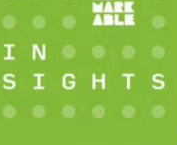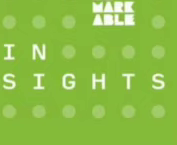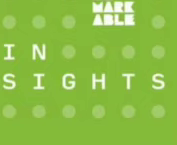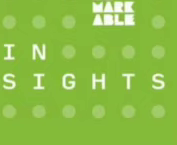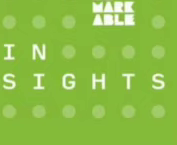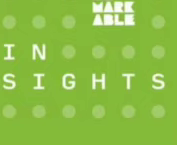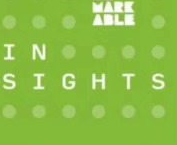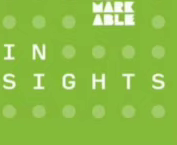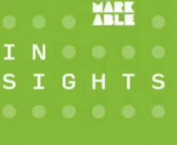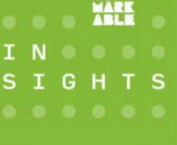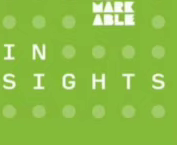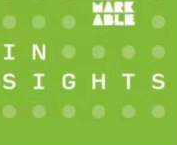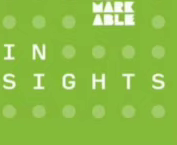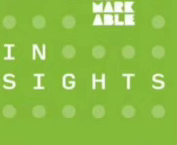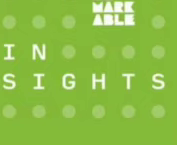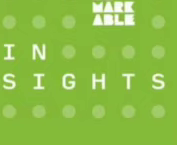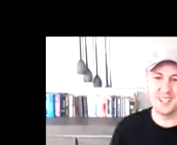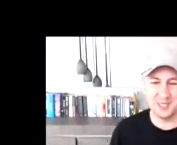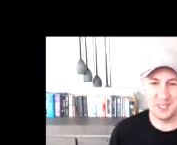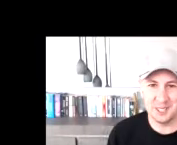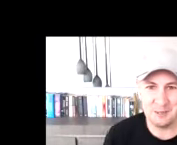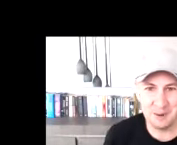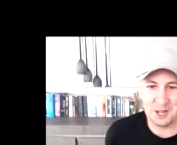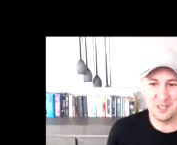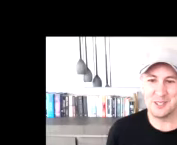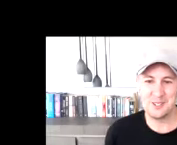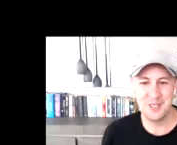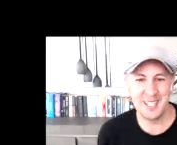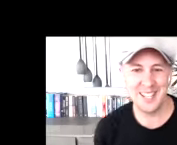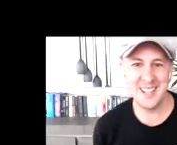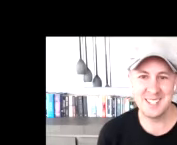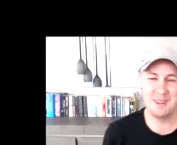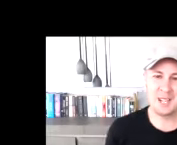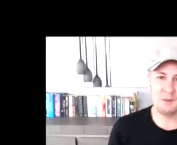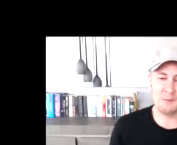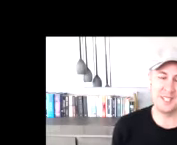[Pete Horsley] Well good afternoon and hello from wherever you're joining us. My name is Pete